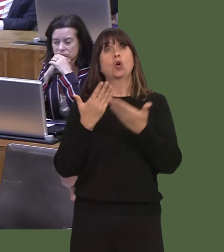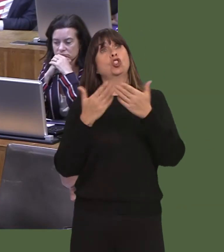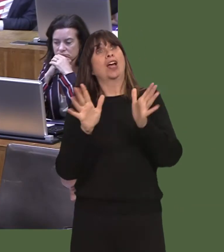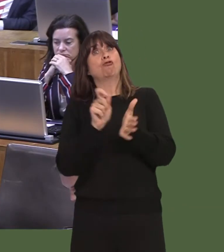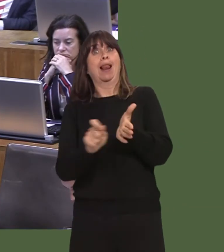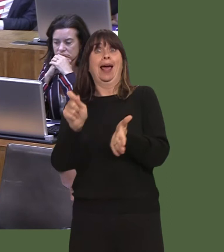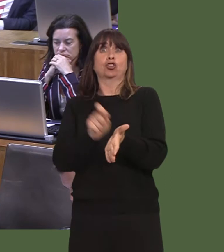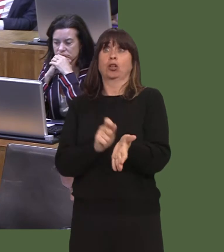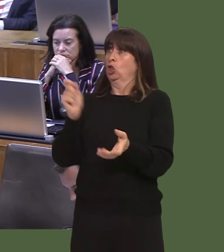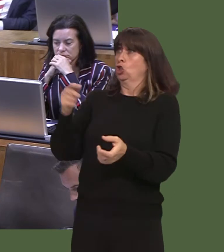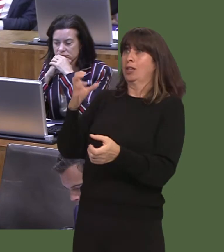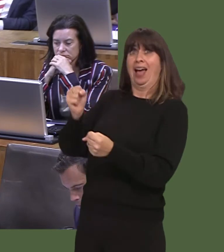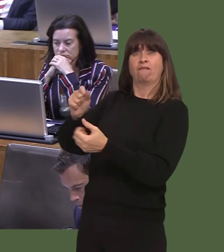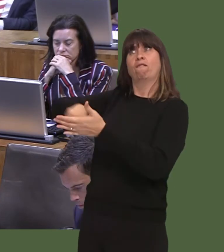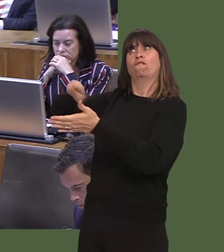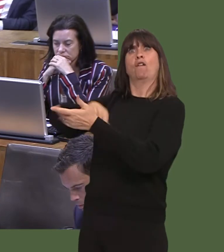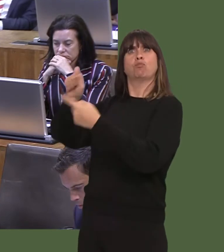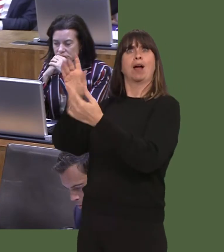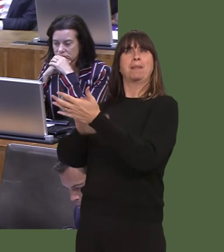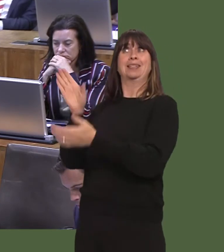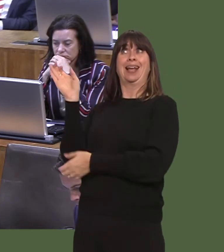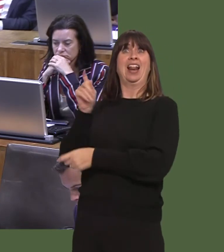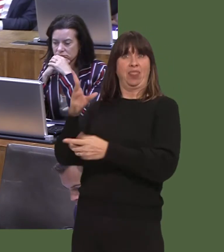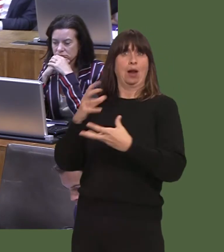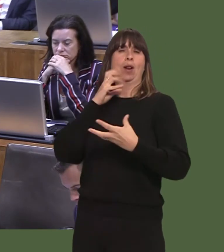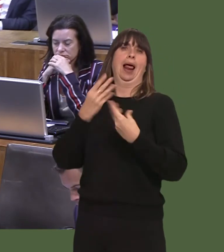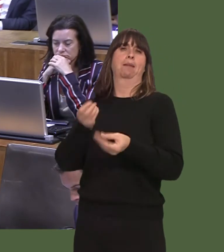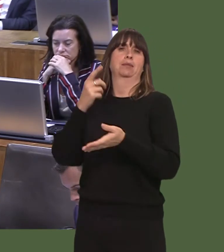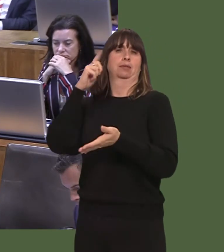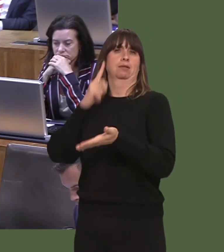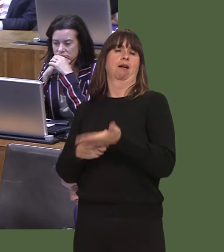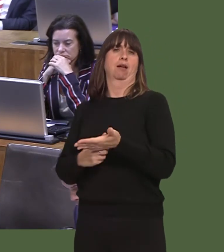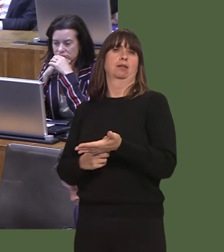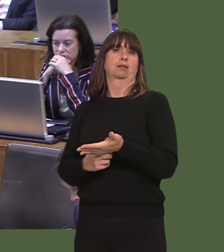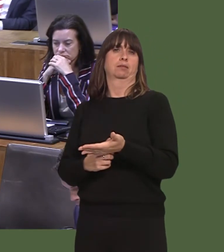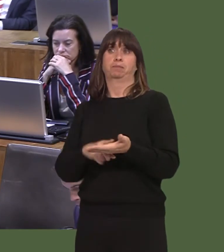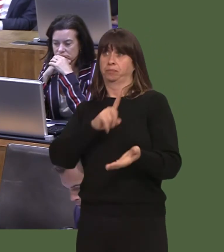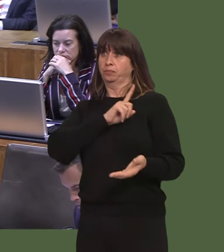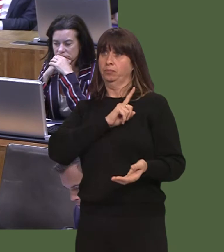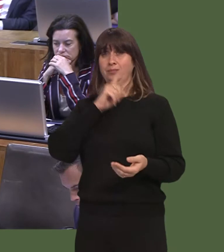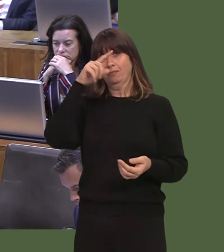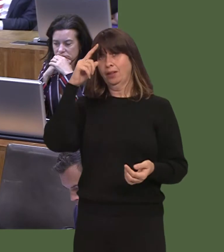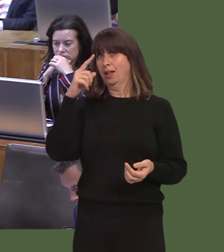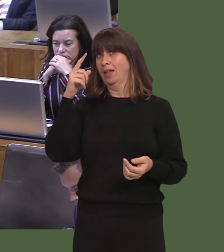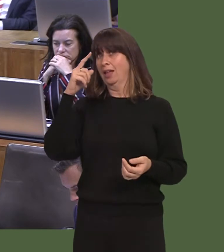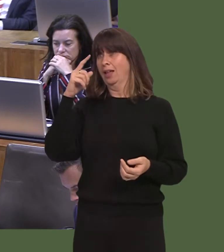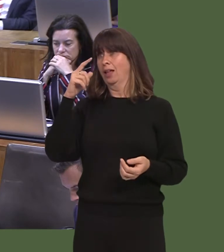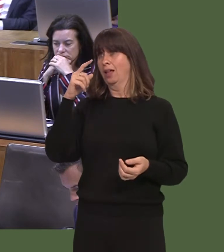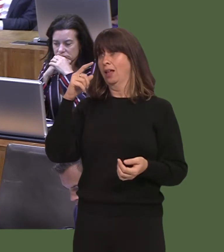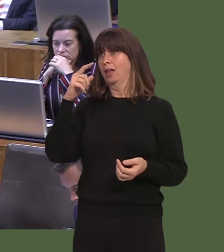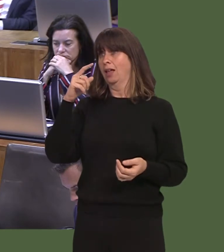be no need for a referendum at that point, or, secondly, if the election was inconclusive,